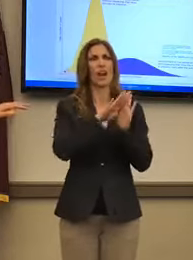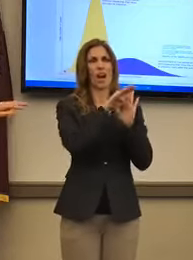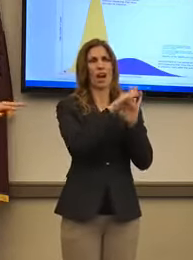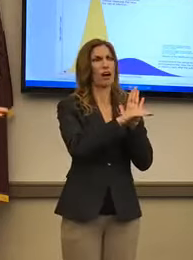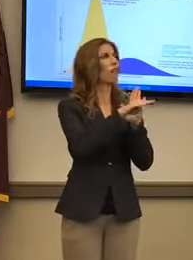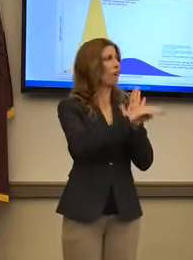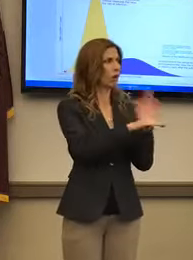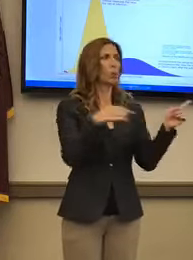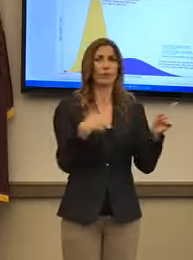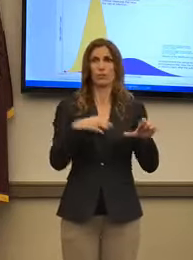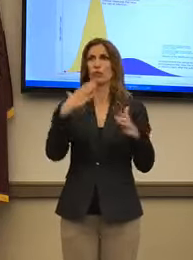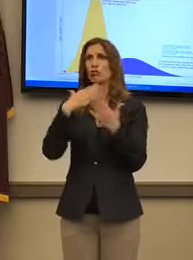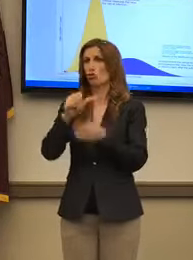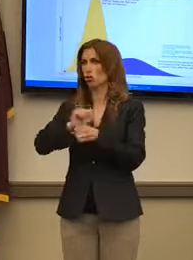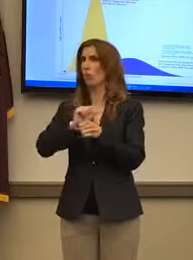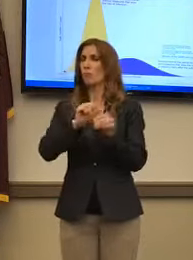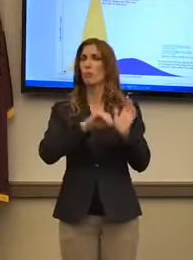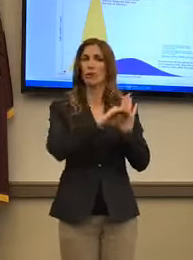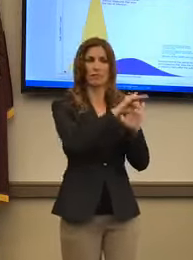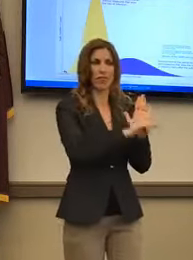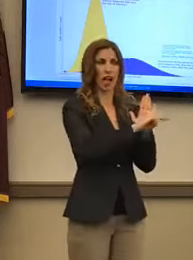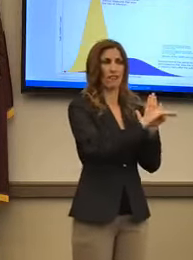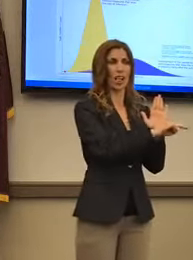we've done a pretty good job of keeping it flat and now it's actually starting